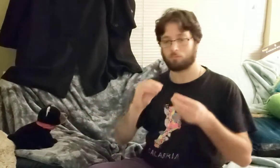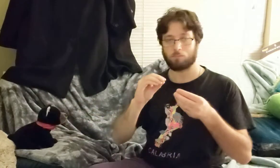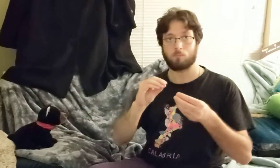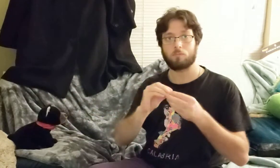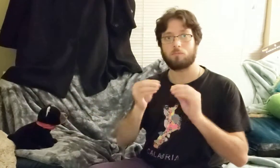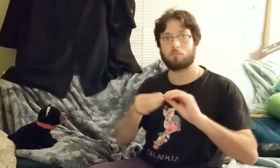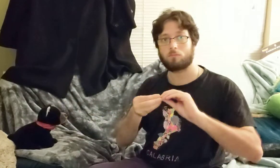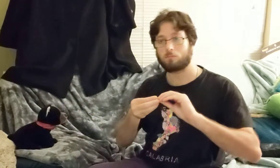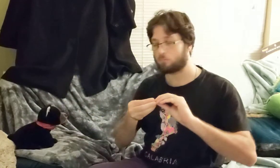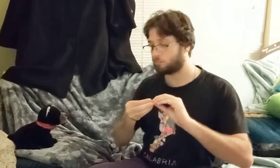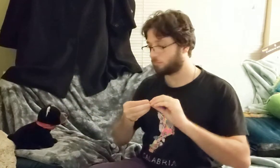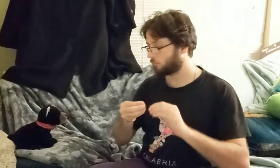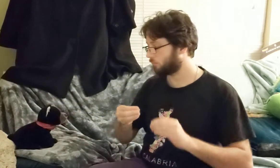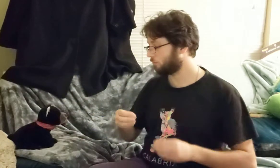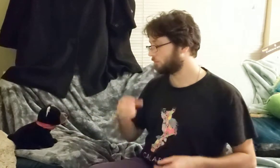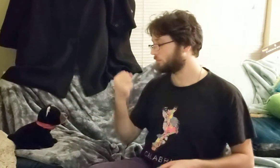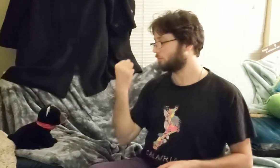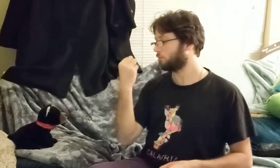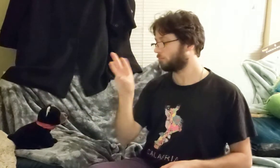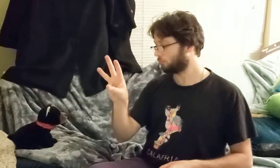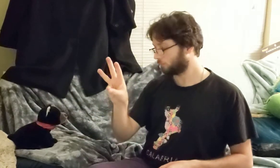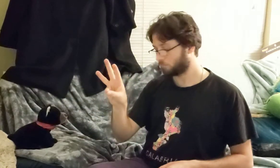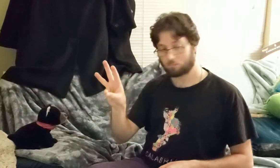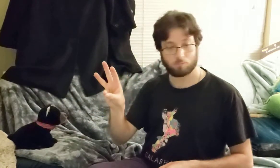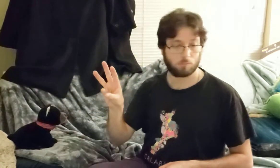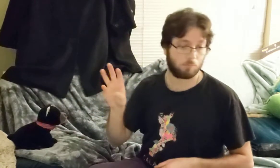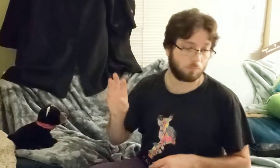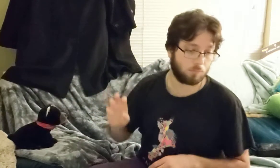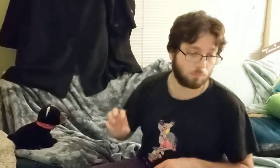NUMBER 16 (Forgot to sign practice sheet 5.D)